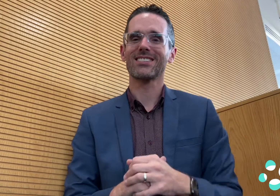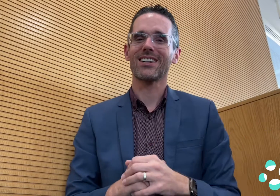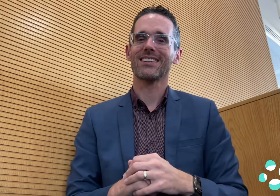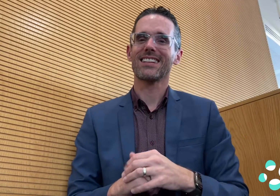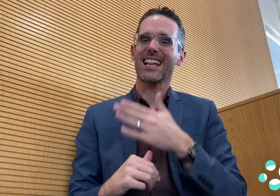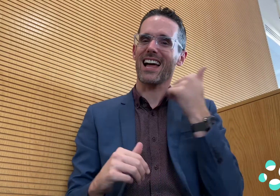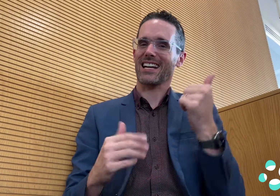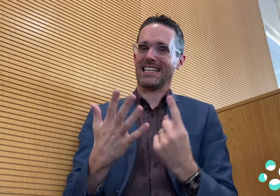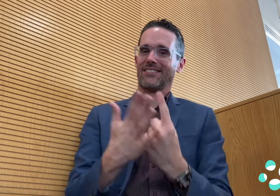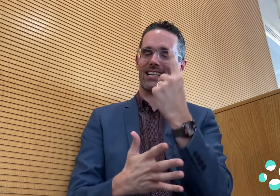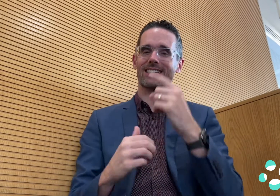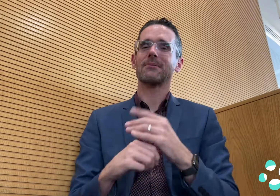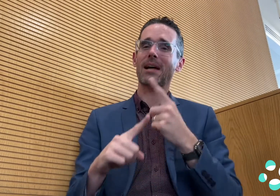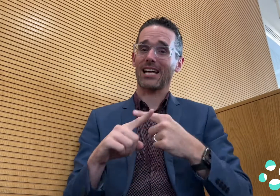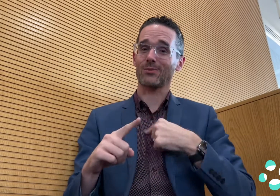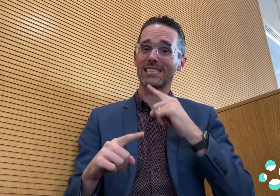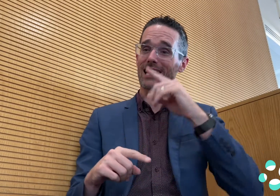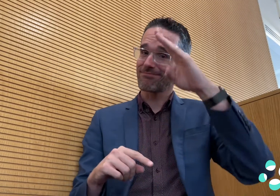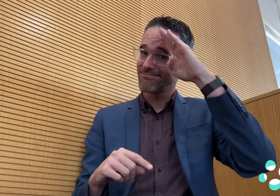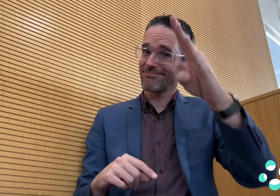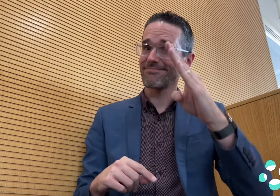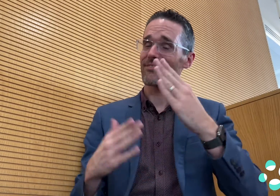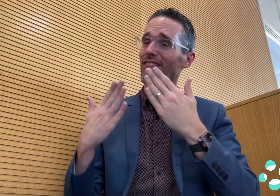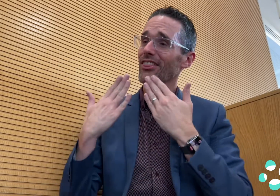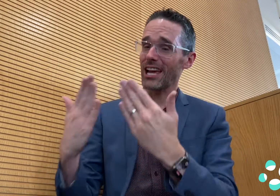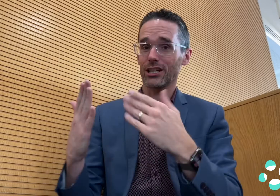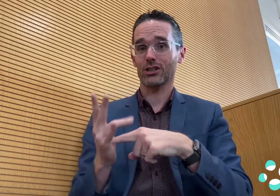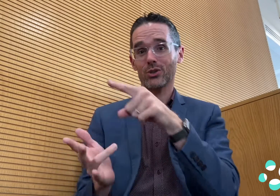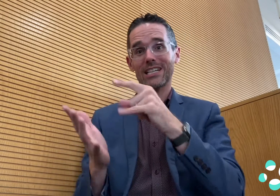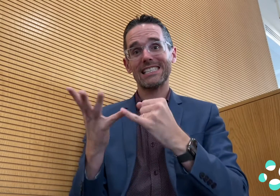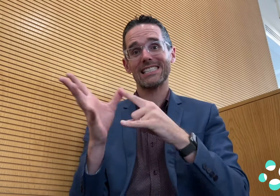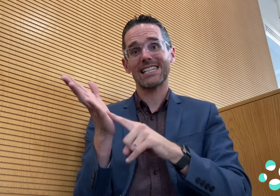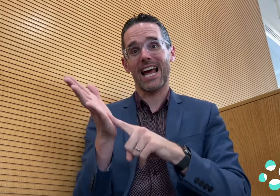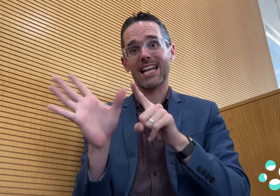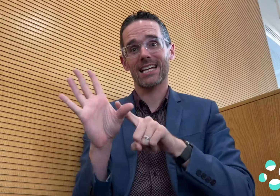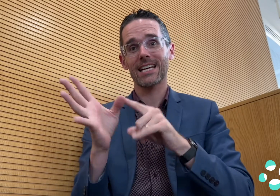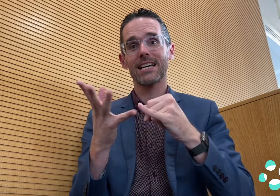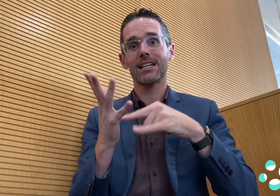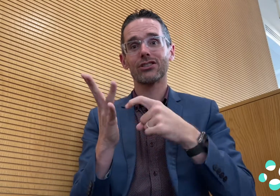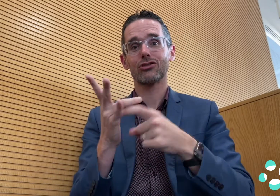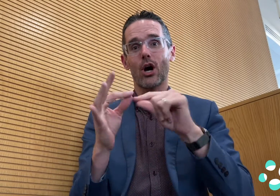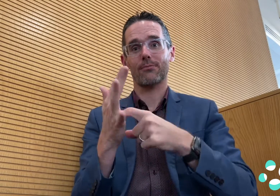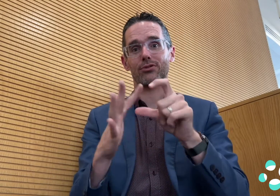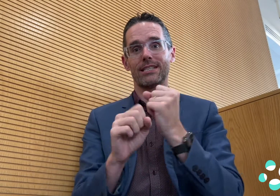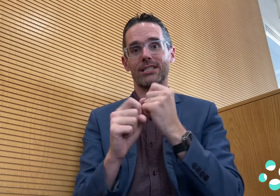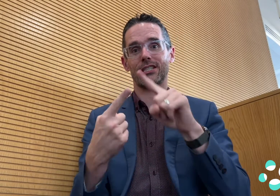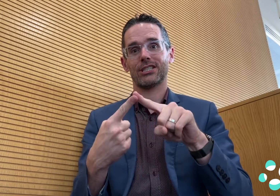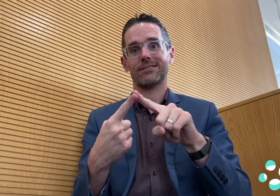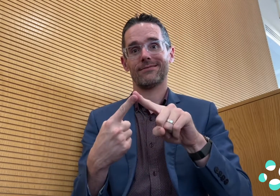I would like to say thank you to Sally Strobridge